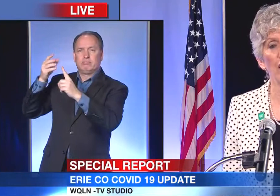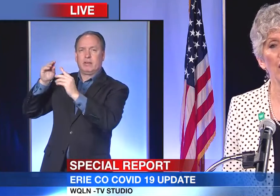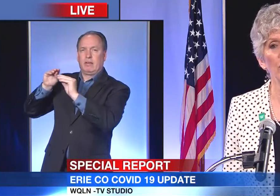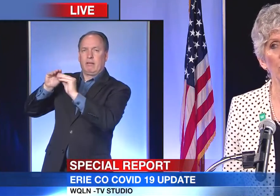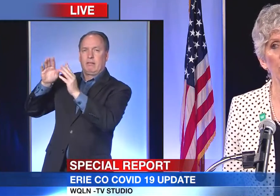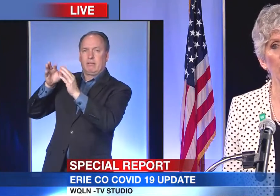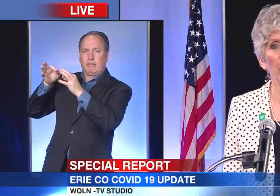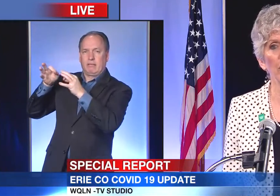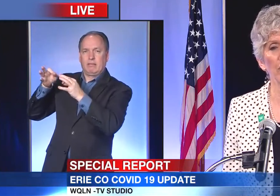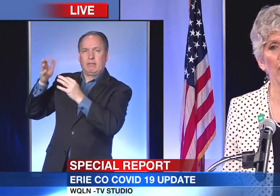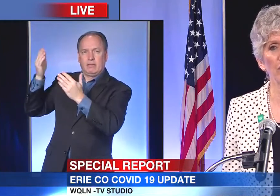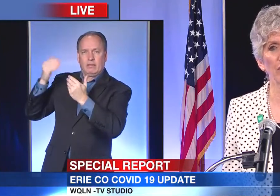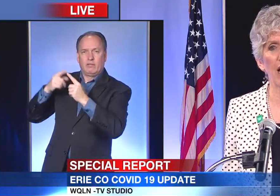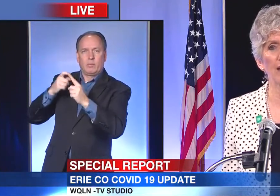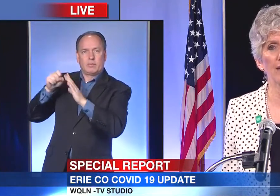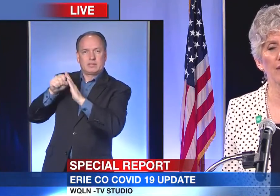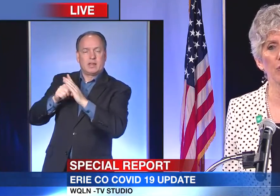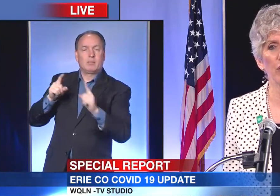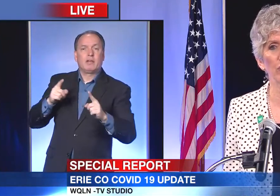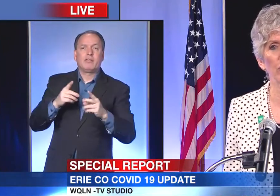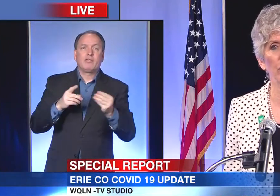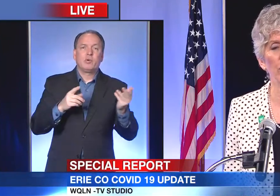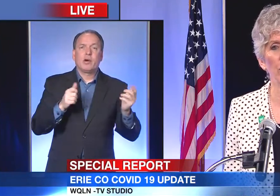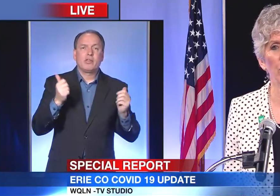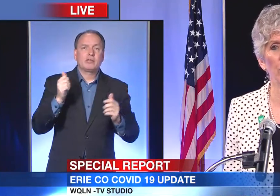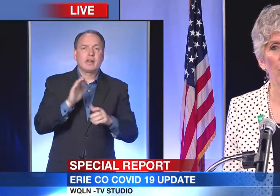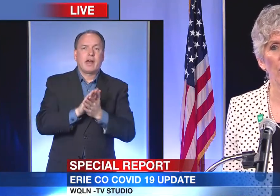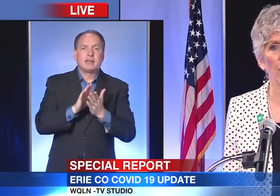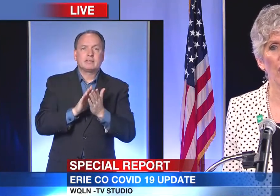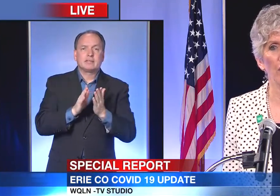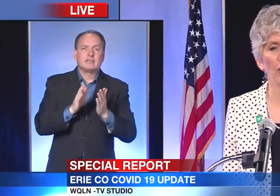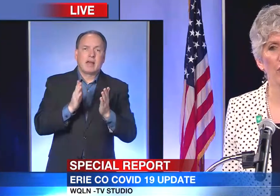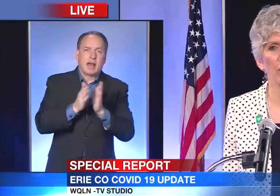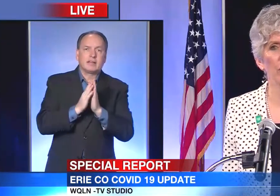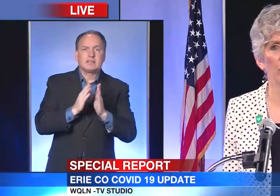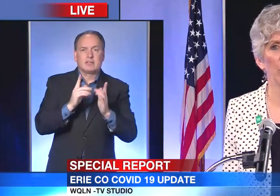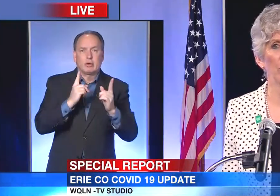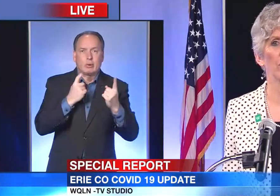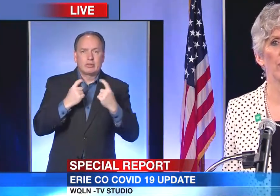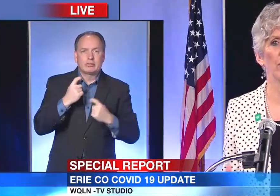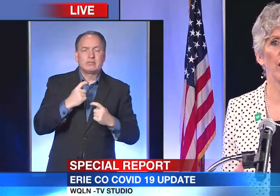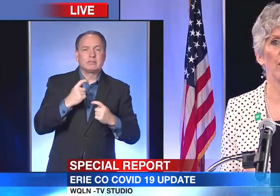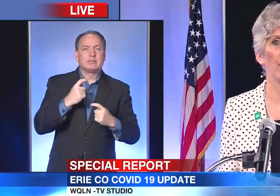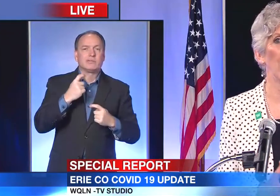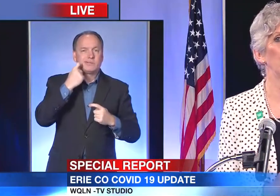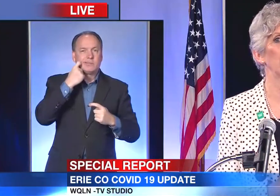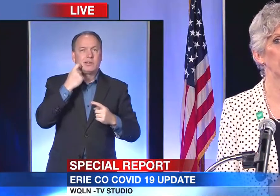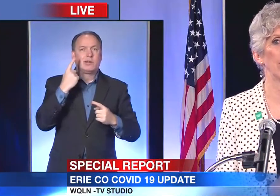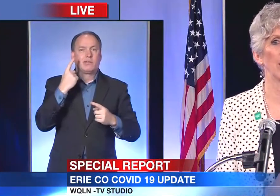OF THE THINGS WE WANT TO GET SOME CLARIFICATION FROM THE STATE ON. AND THERE ARE A FEW OTHERS THAT HAVE ASKED US SOME QUESTIONS.